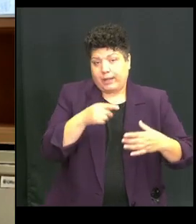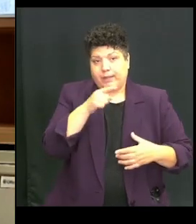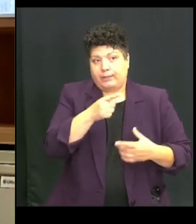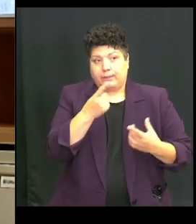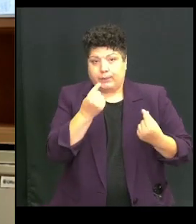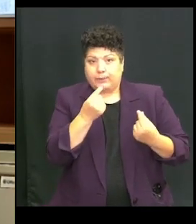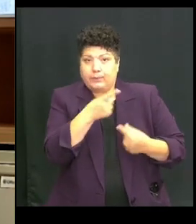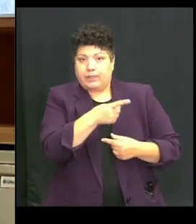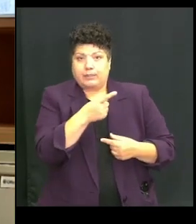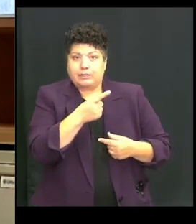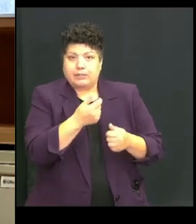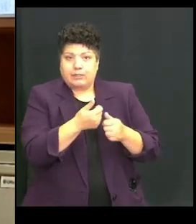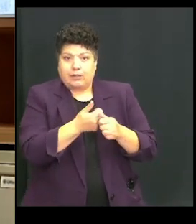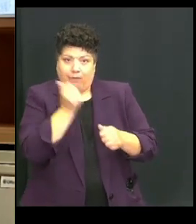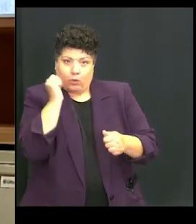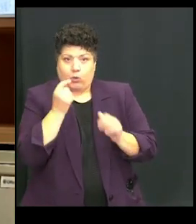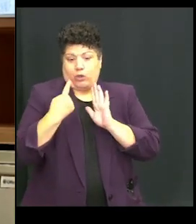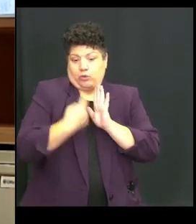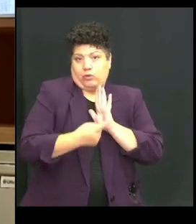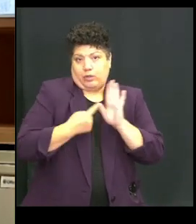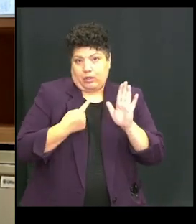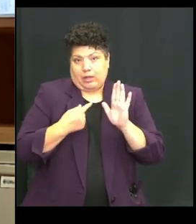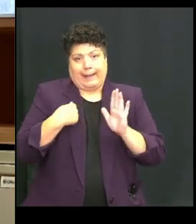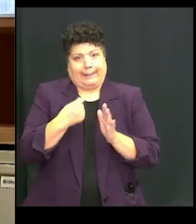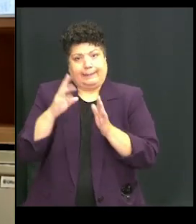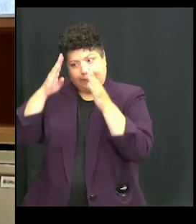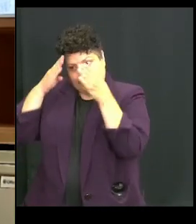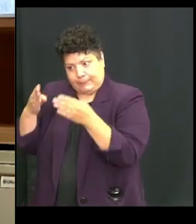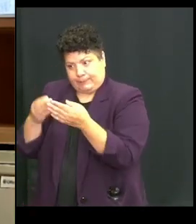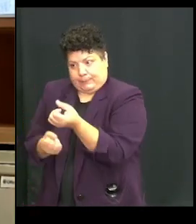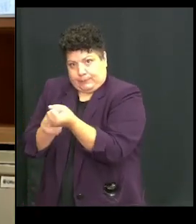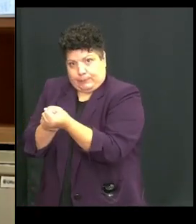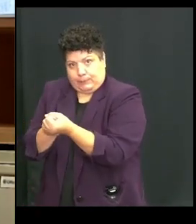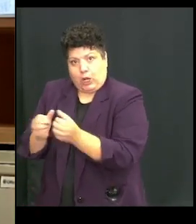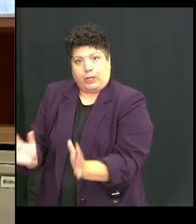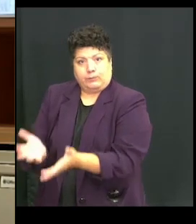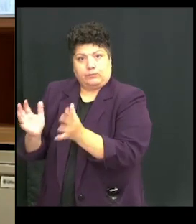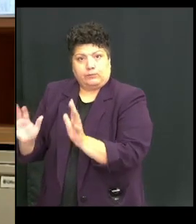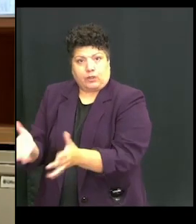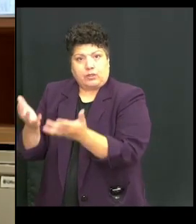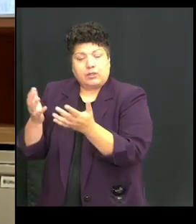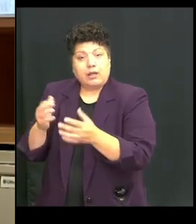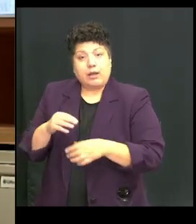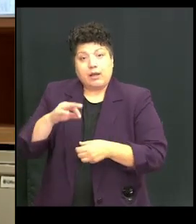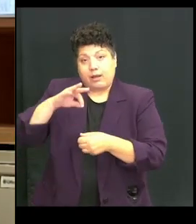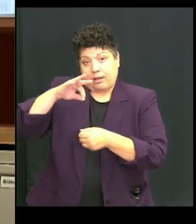by catering to those groups and exploiting the electoral college,